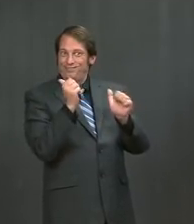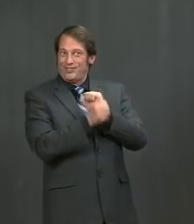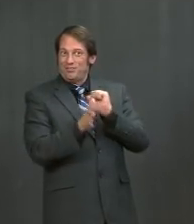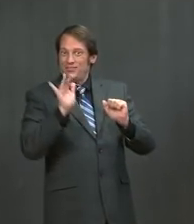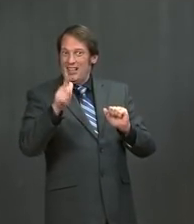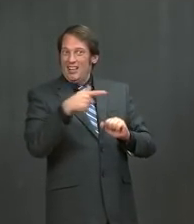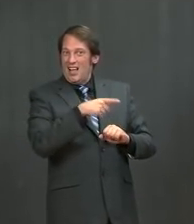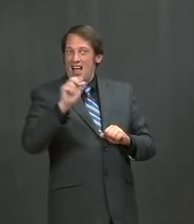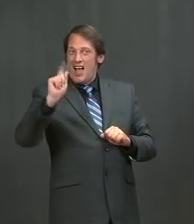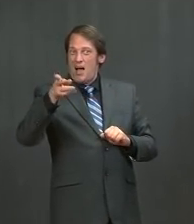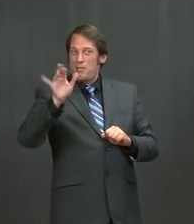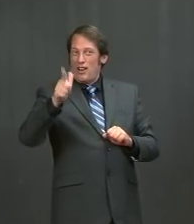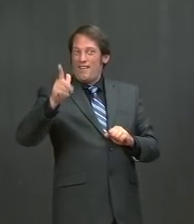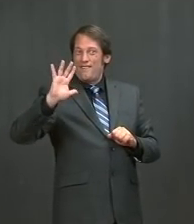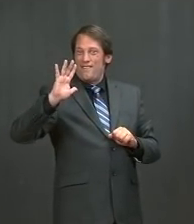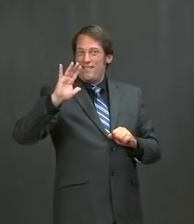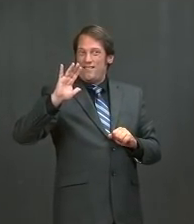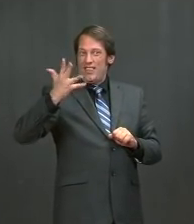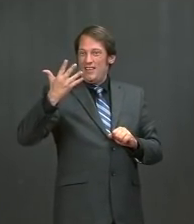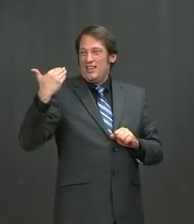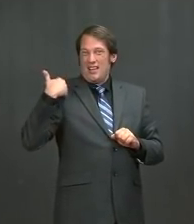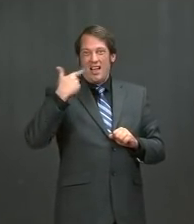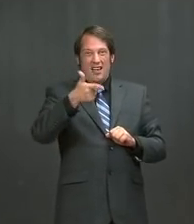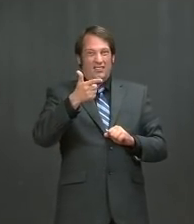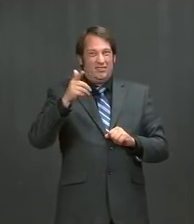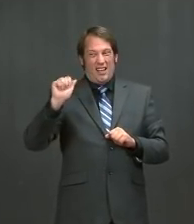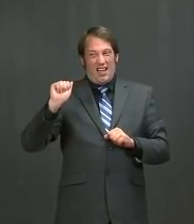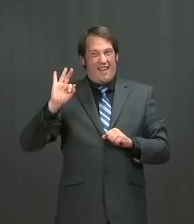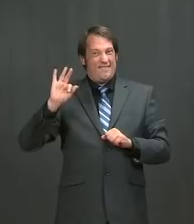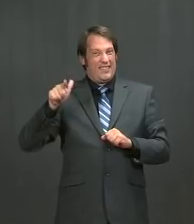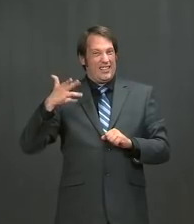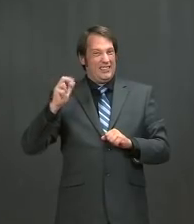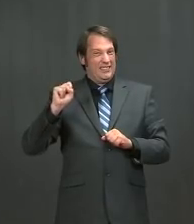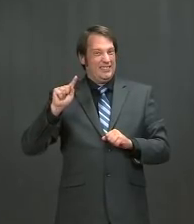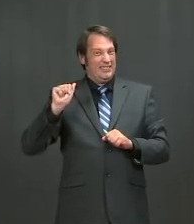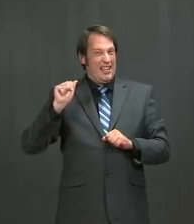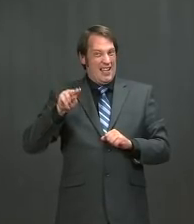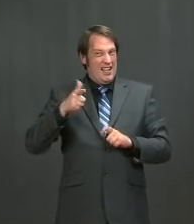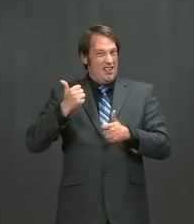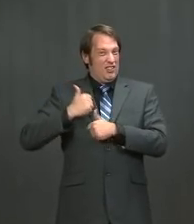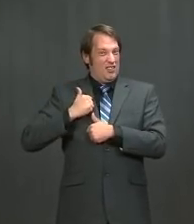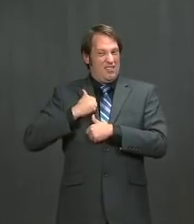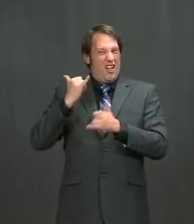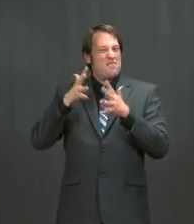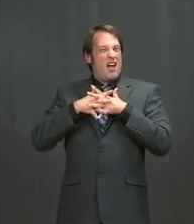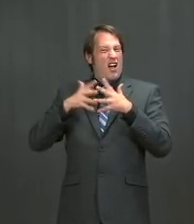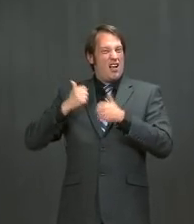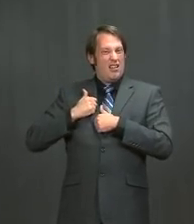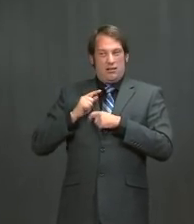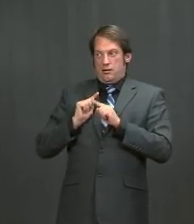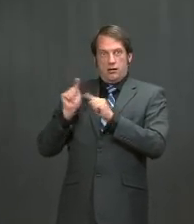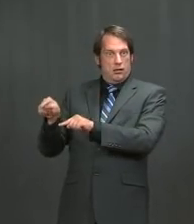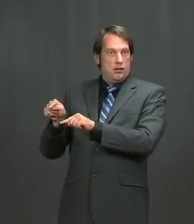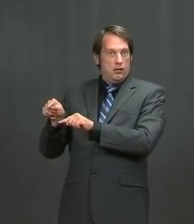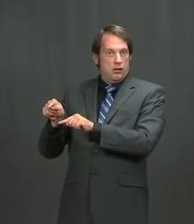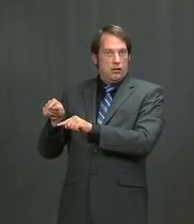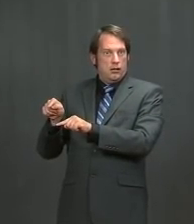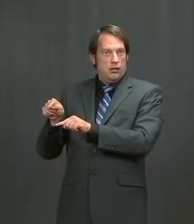Obviously, troops and their families are interested to know what the President's decision will be. What more does he need before he can make